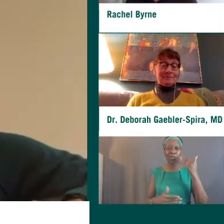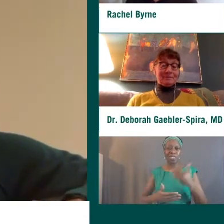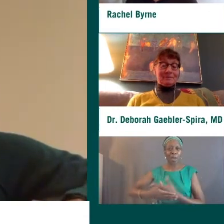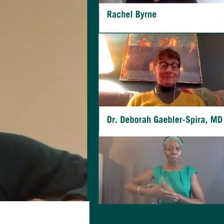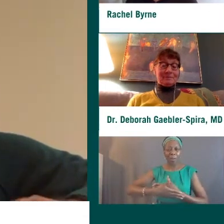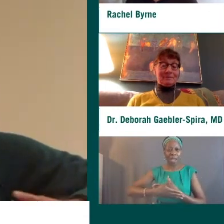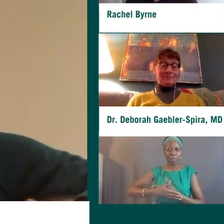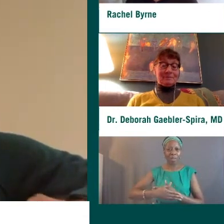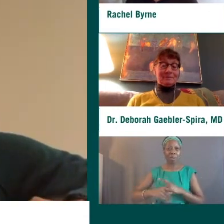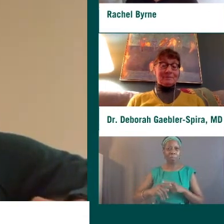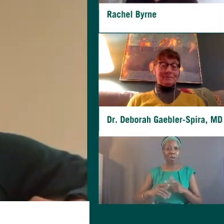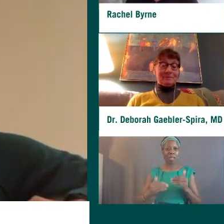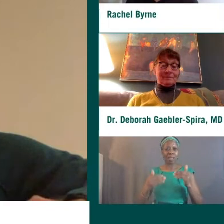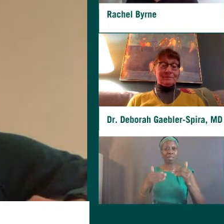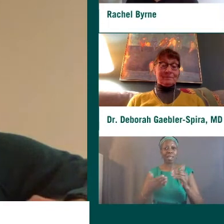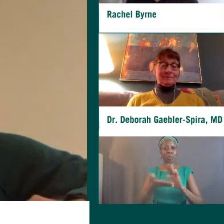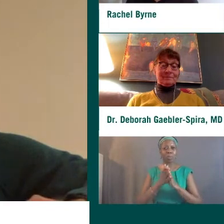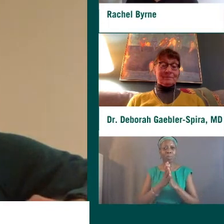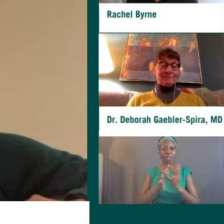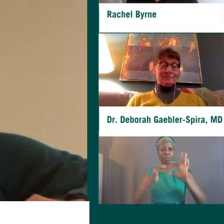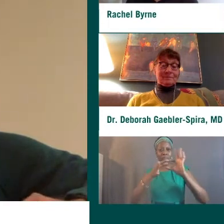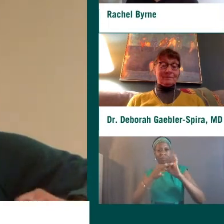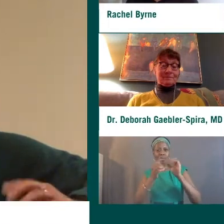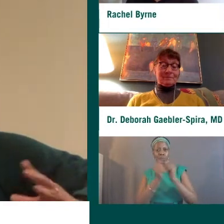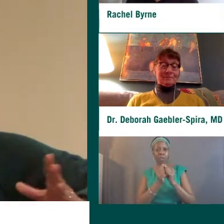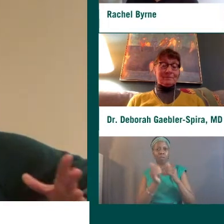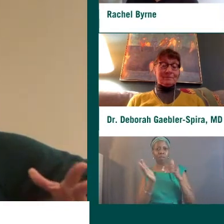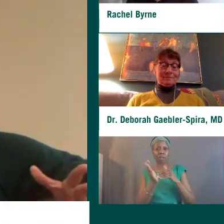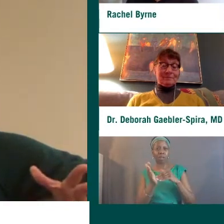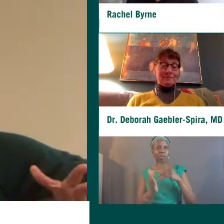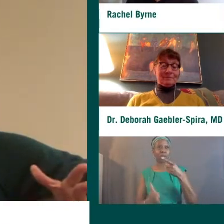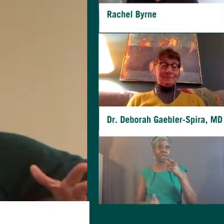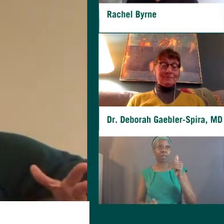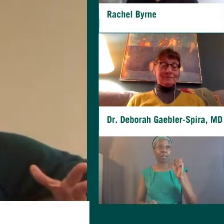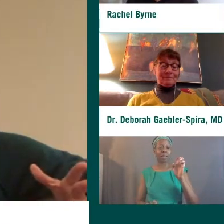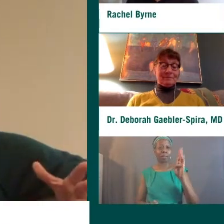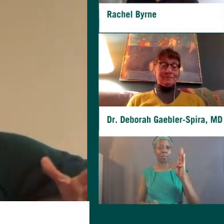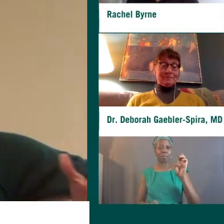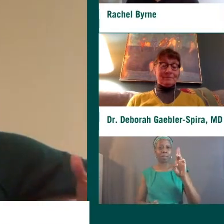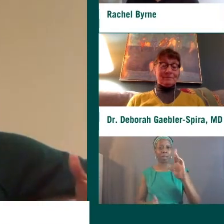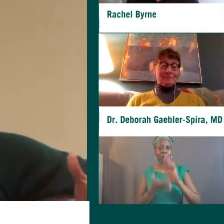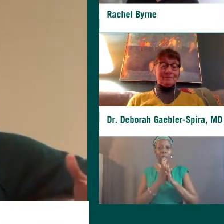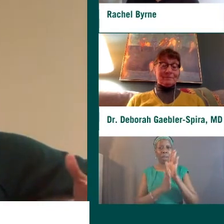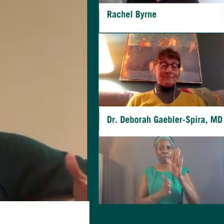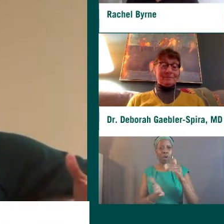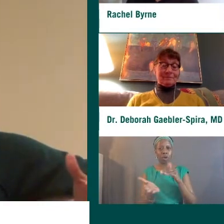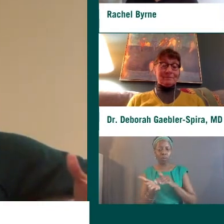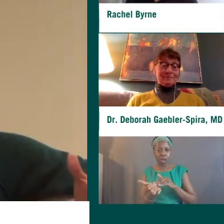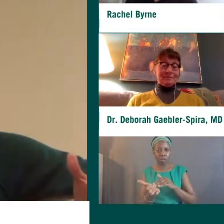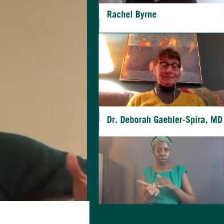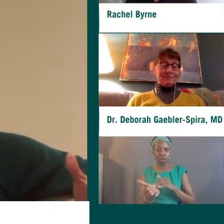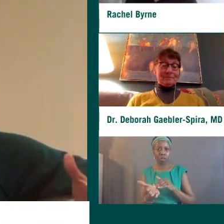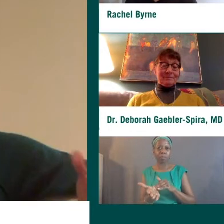with Dr. Gaebler, Dr. Gaebler became her doctor. And a lot of the things that were mentioned tonight,